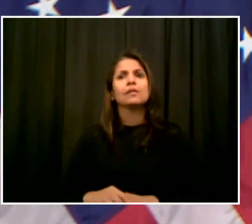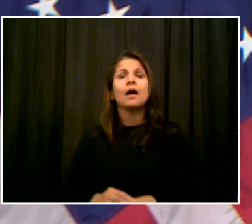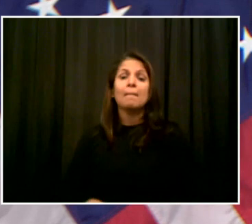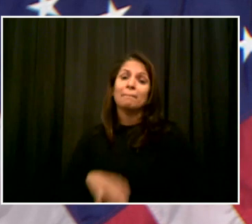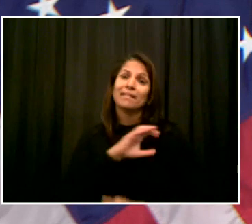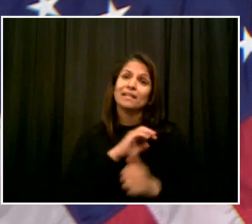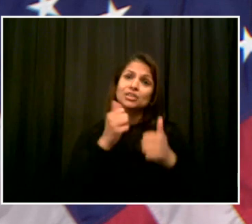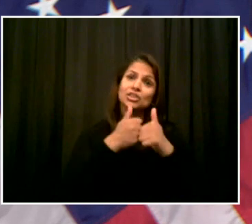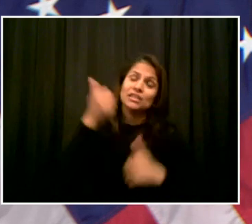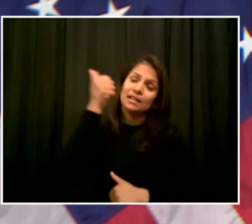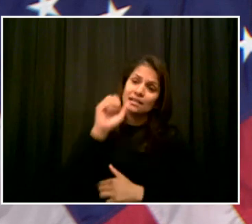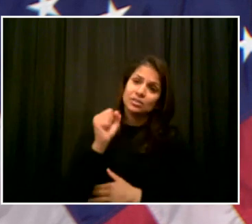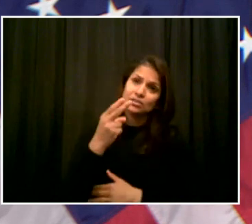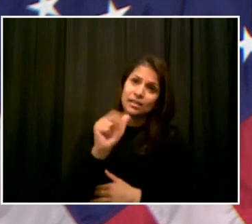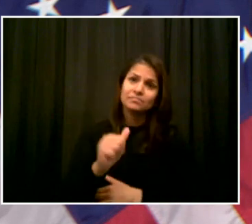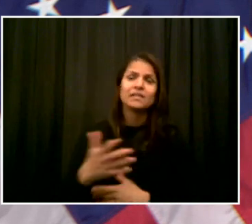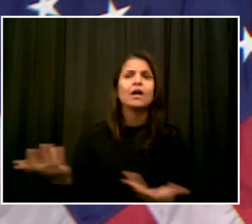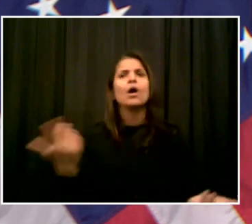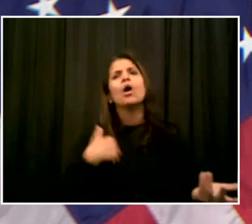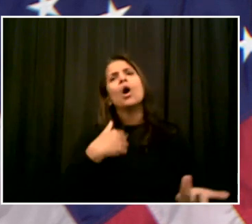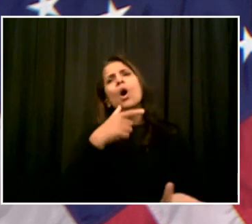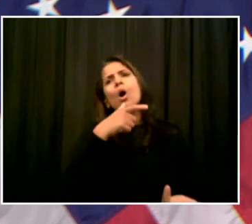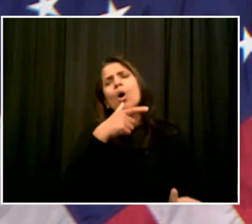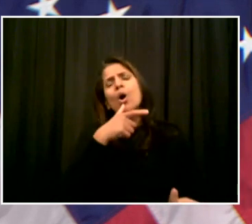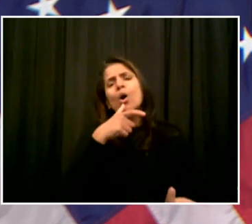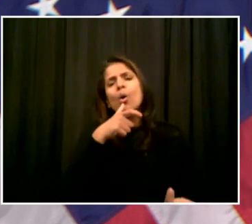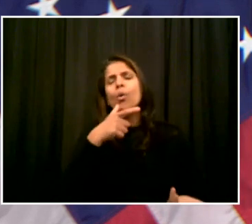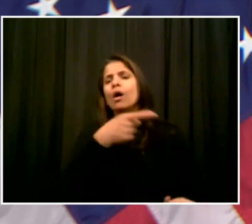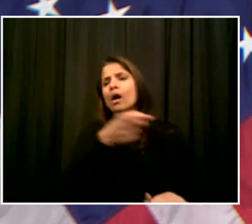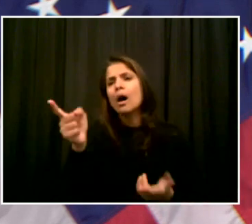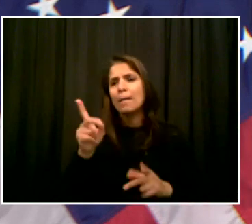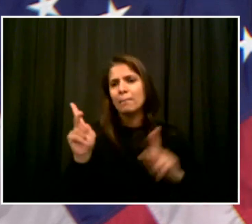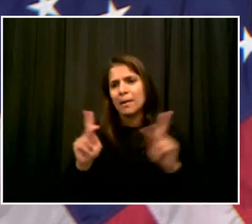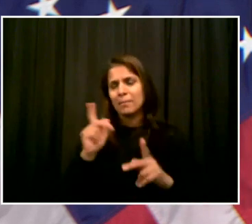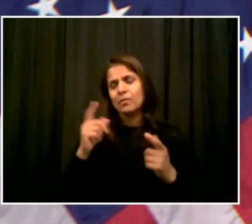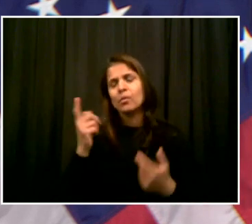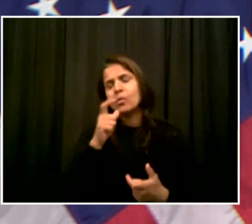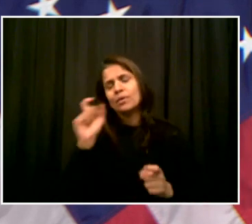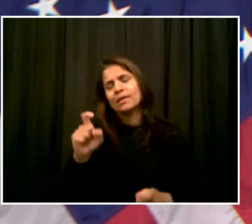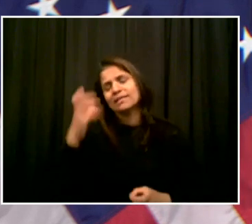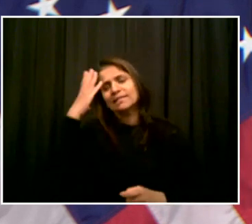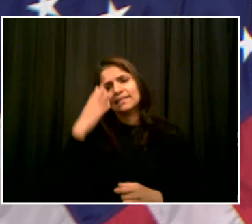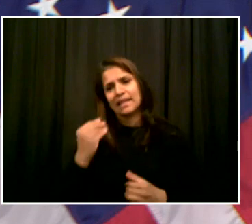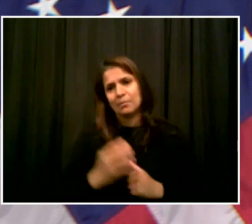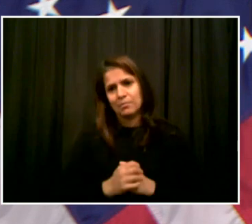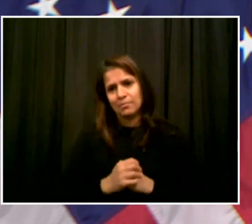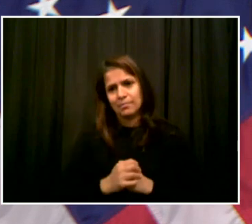THE PROBLEM WAS. FOR THE